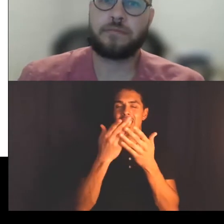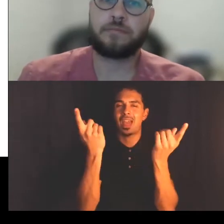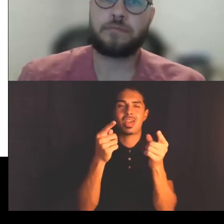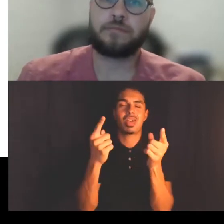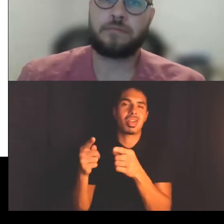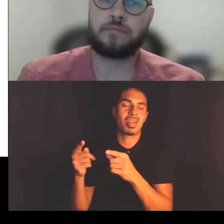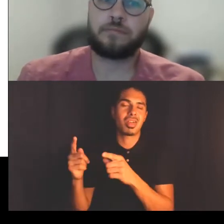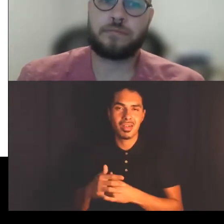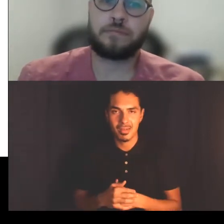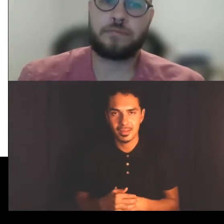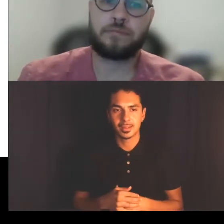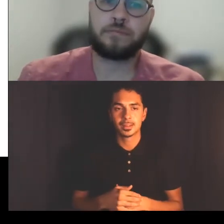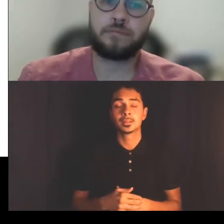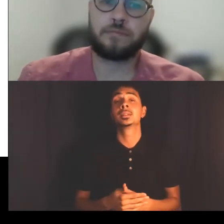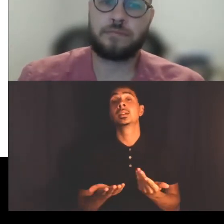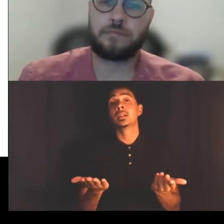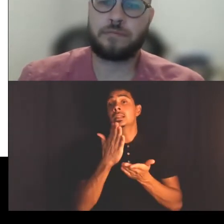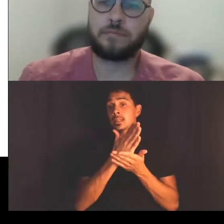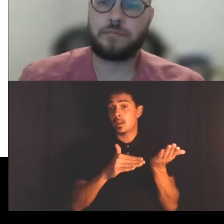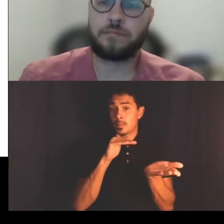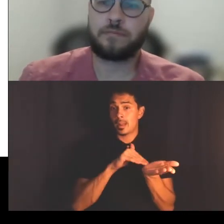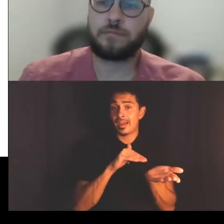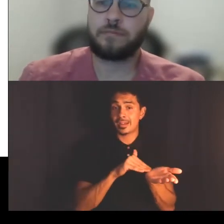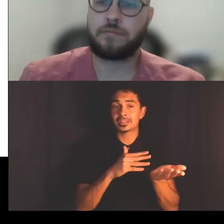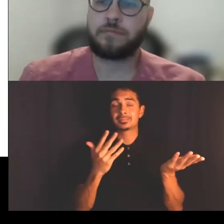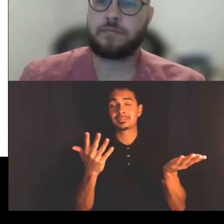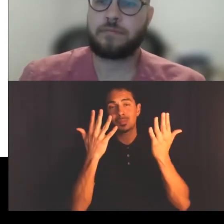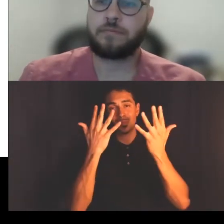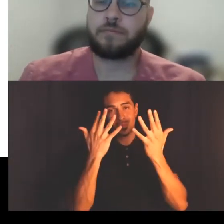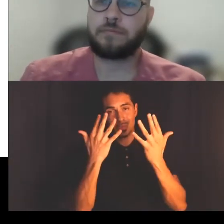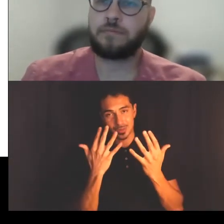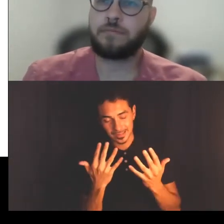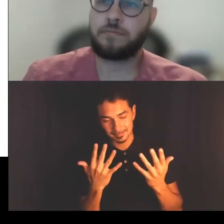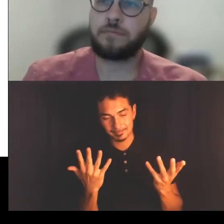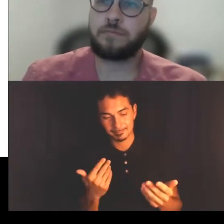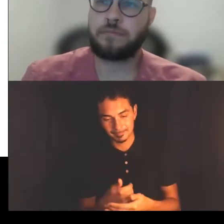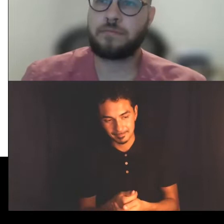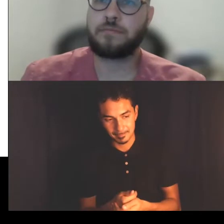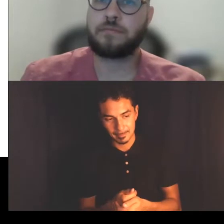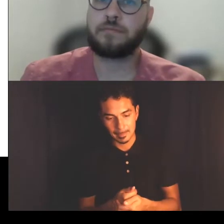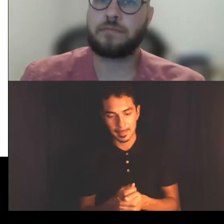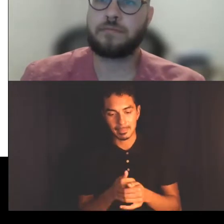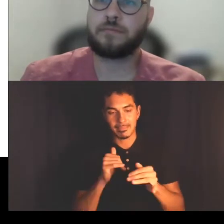There are providers that are actually unfortunately, that are providing trans youth care